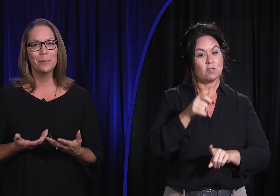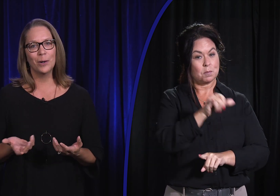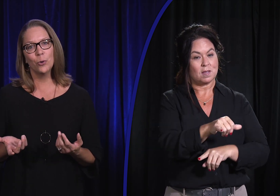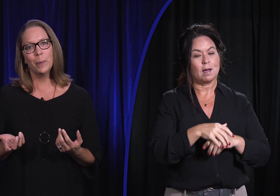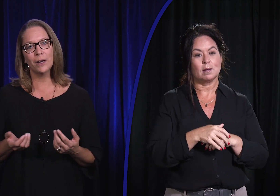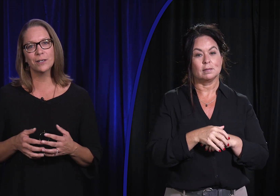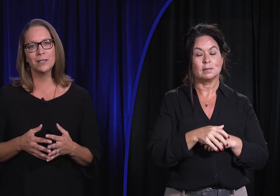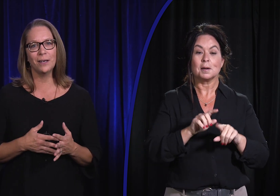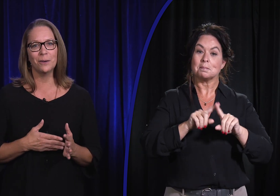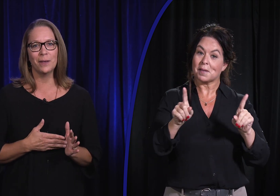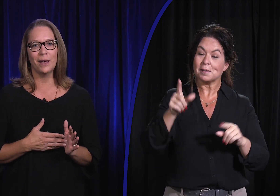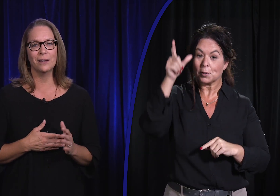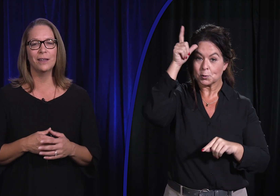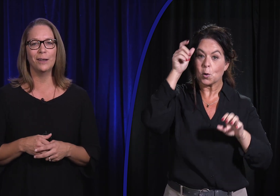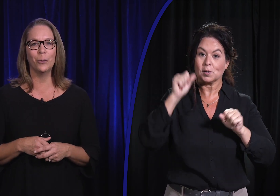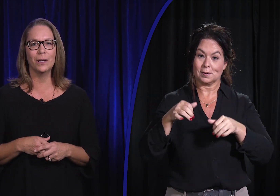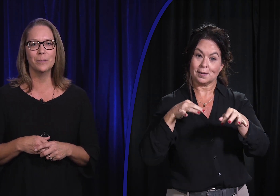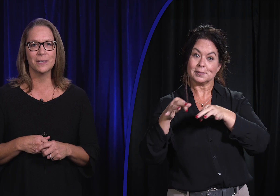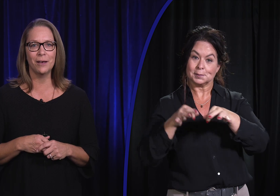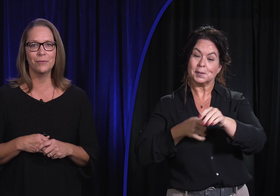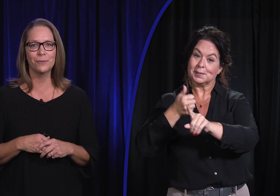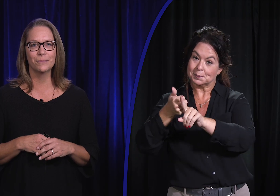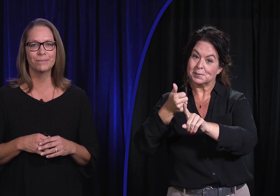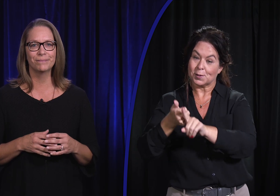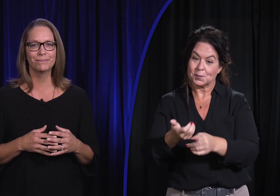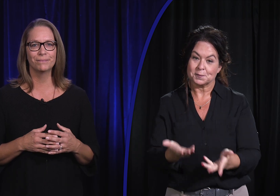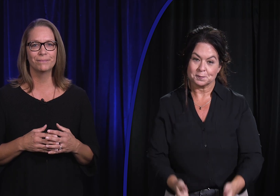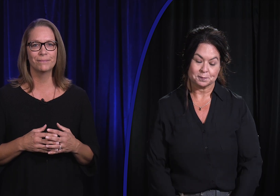But who better to tell you that than Logan himself?